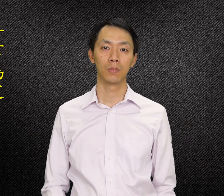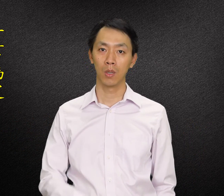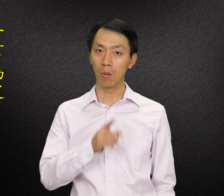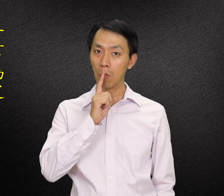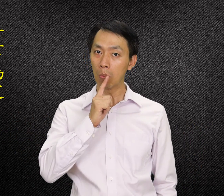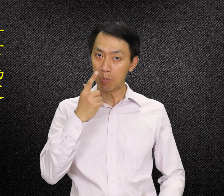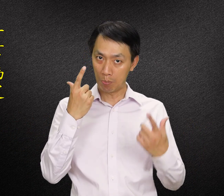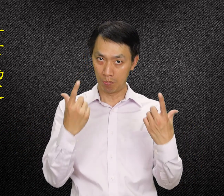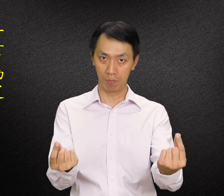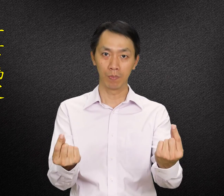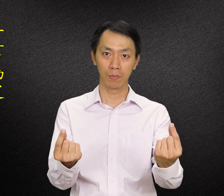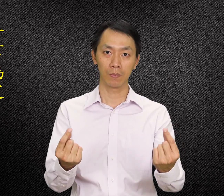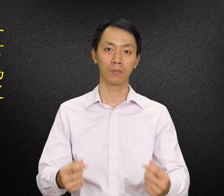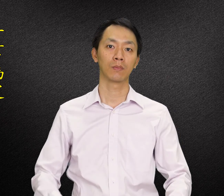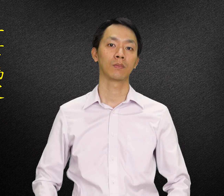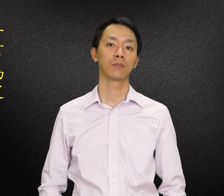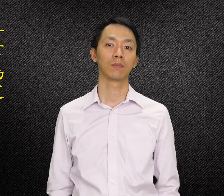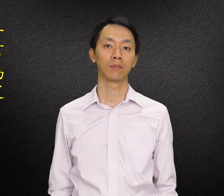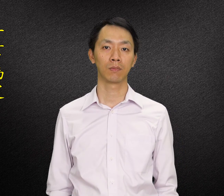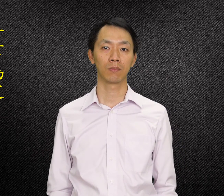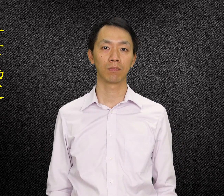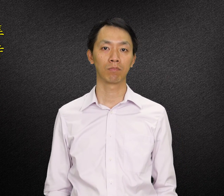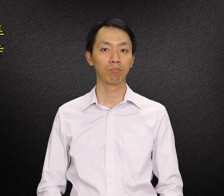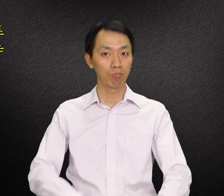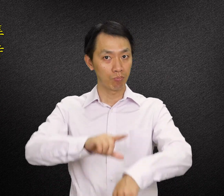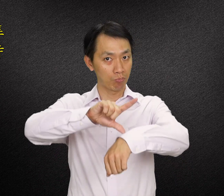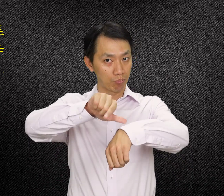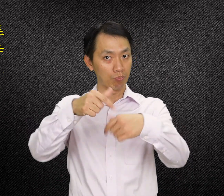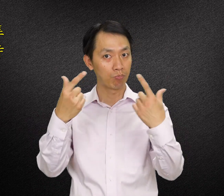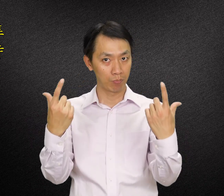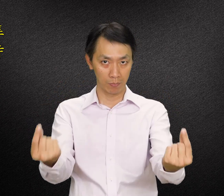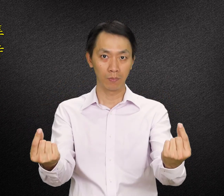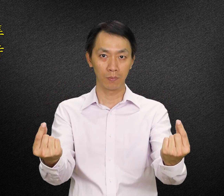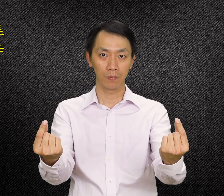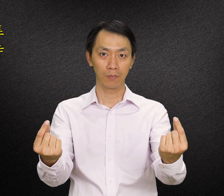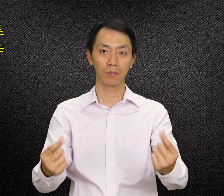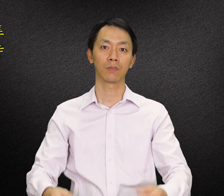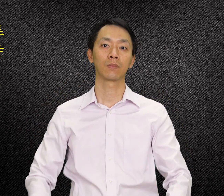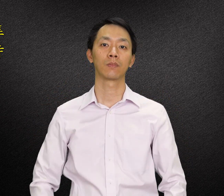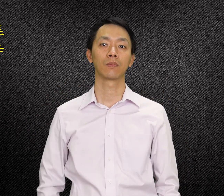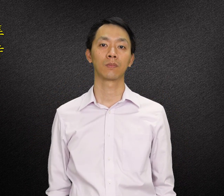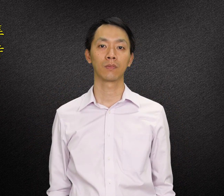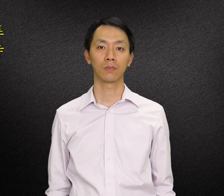It's a deal ( say + the same) punctual (time + the same)